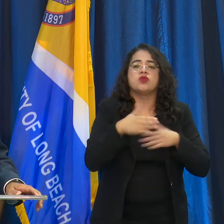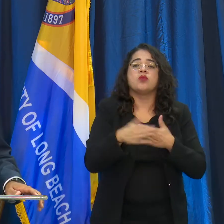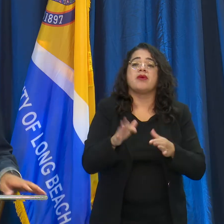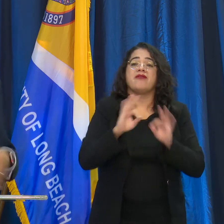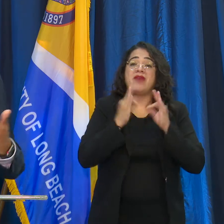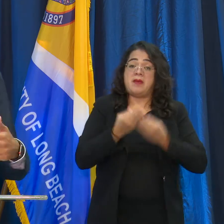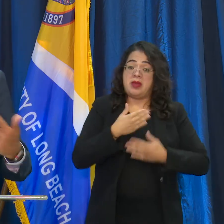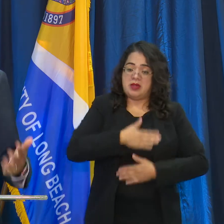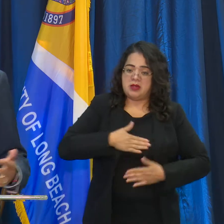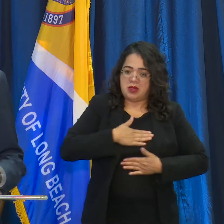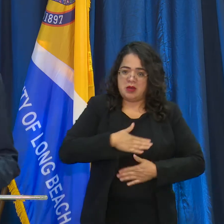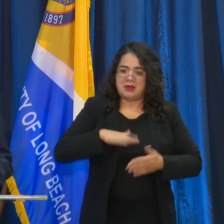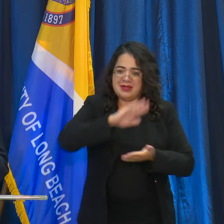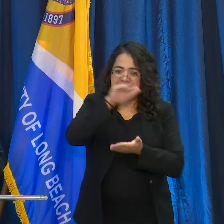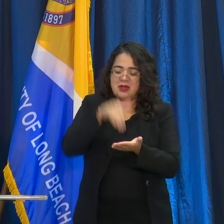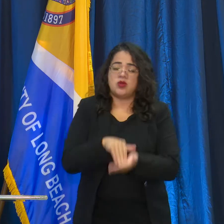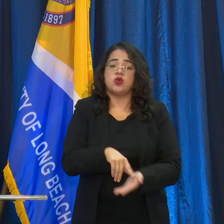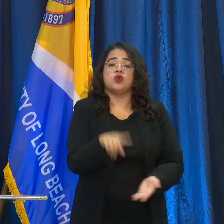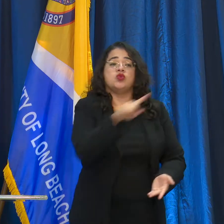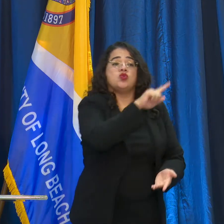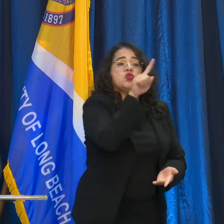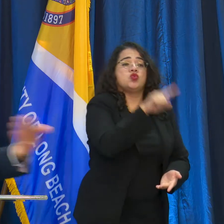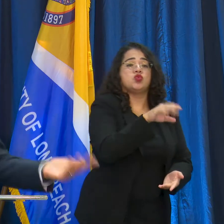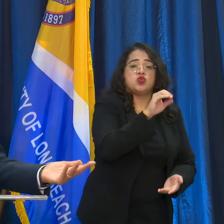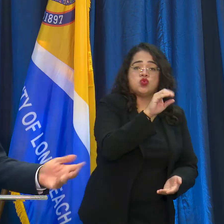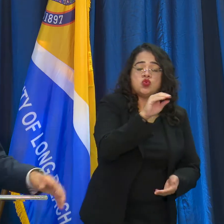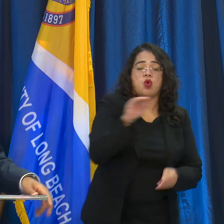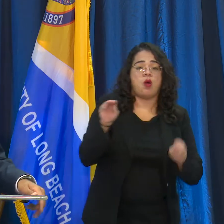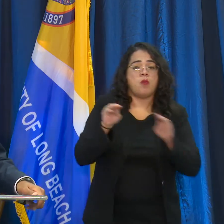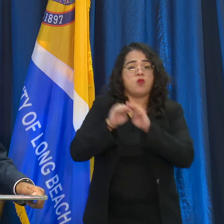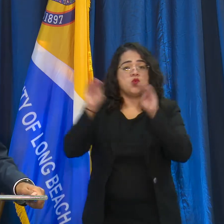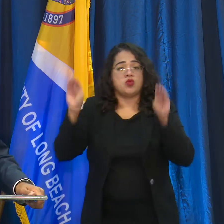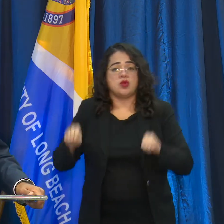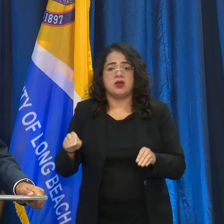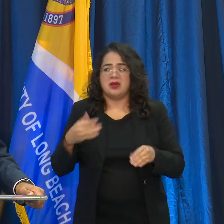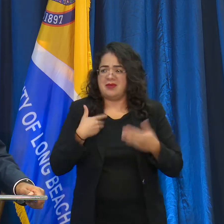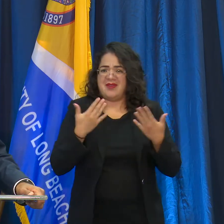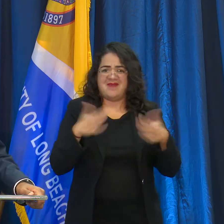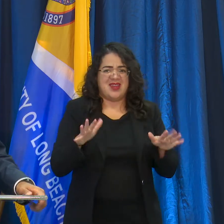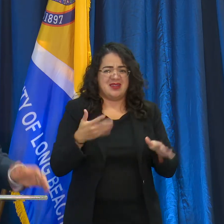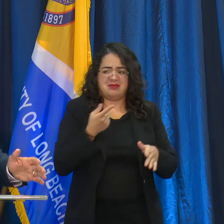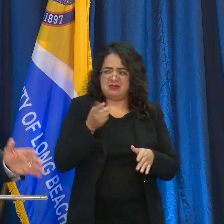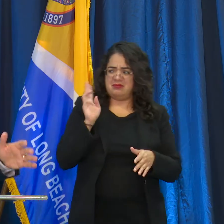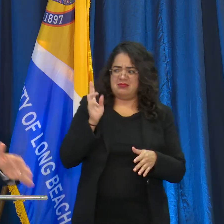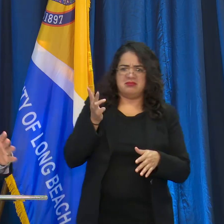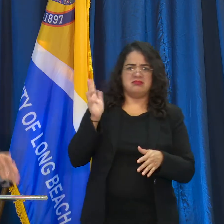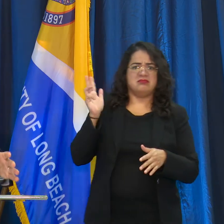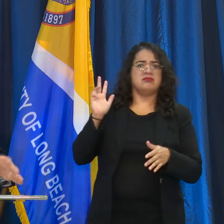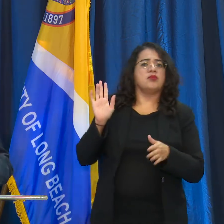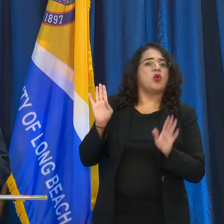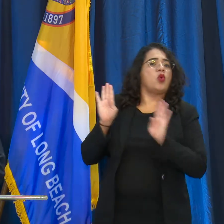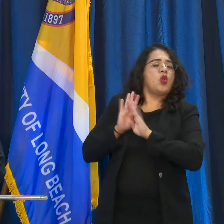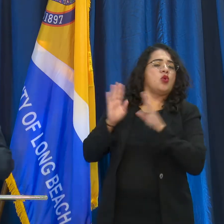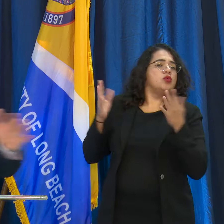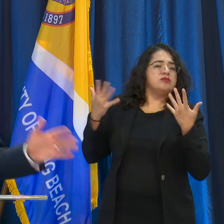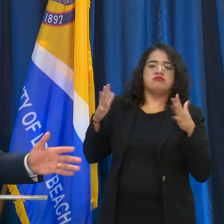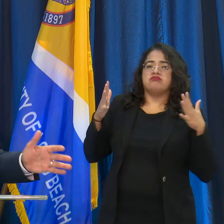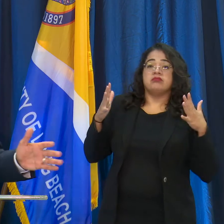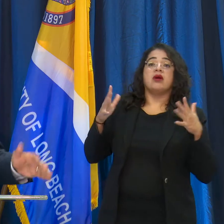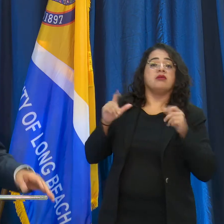zoos and museums. We of course had closed those weeks ago, but the state has now closed those for every single county